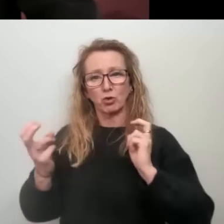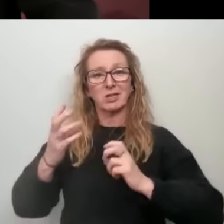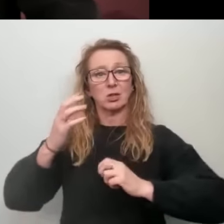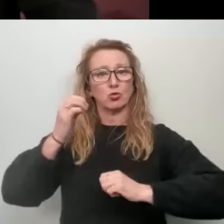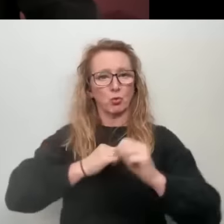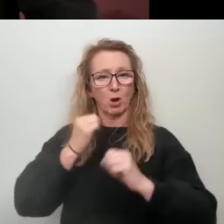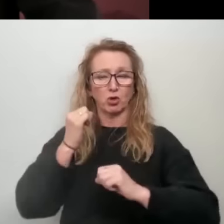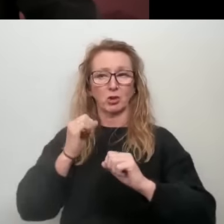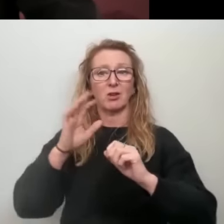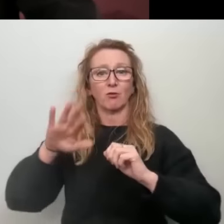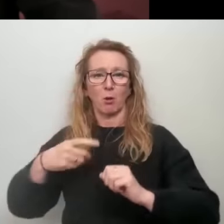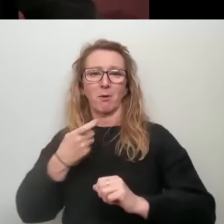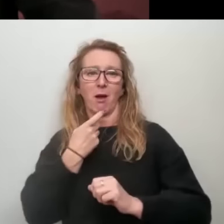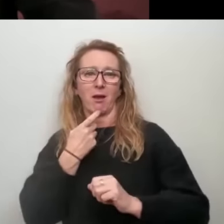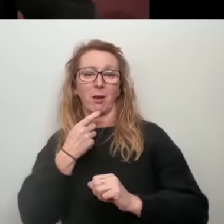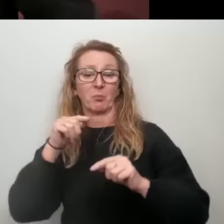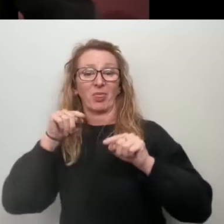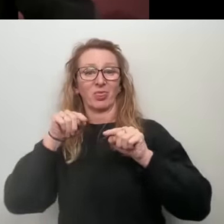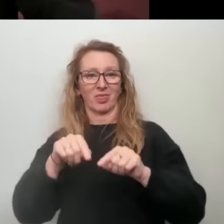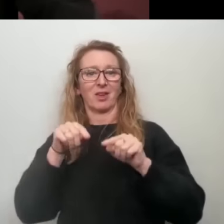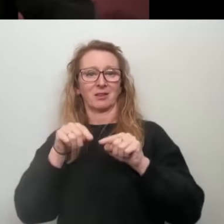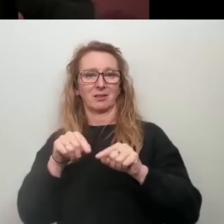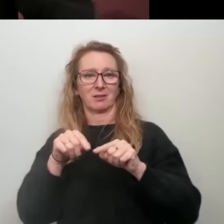but this of course is the one that has stood the test